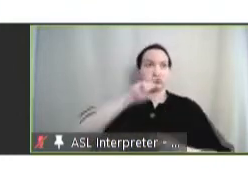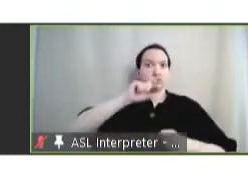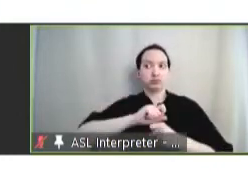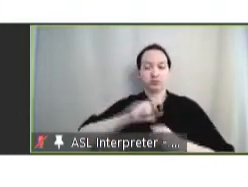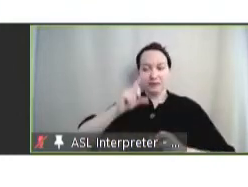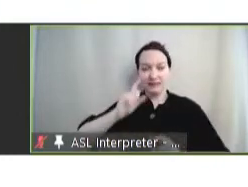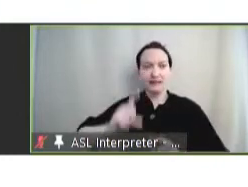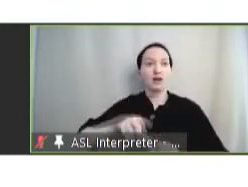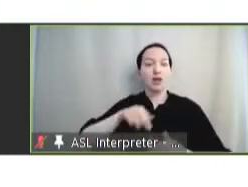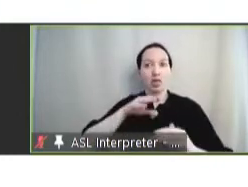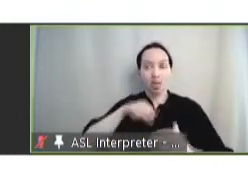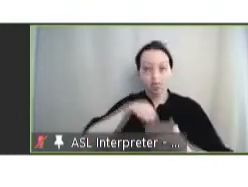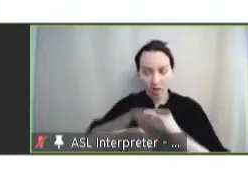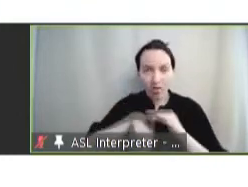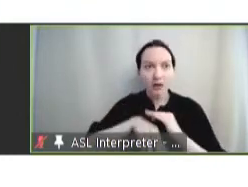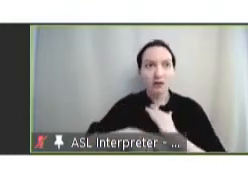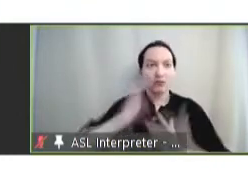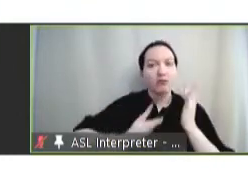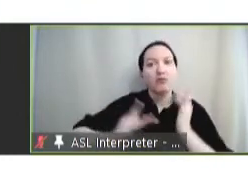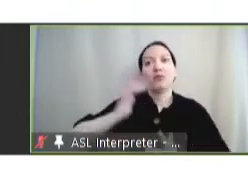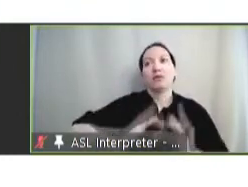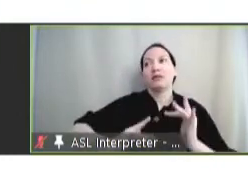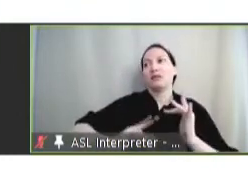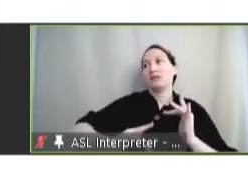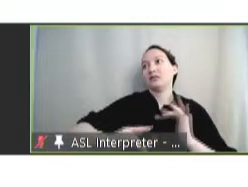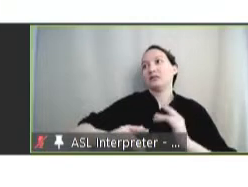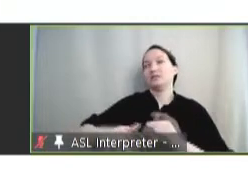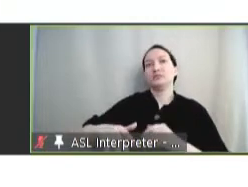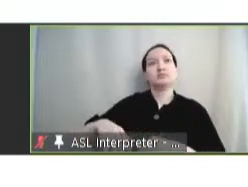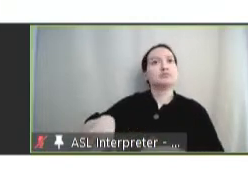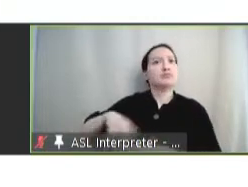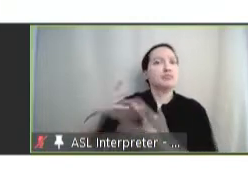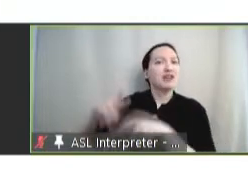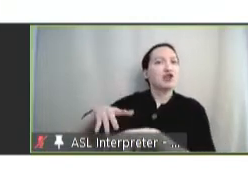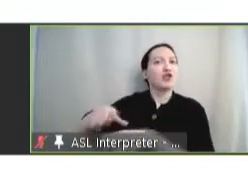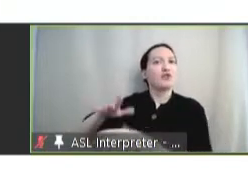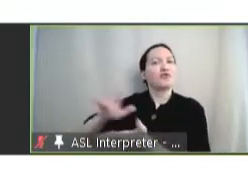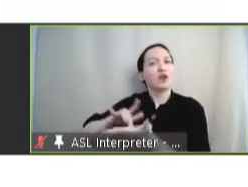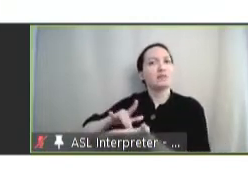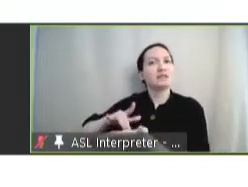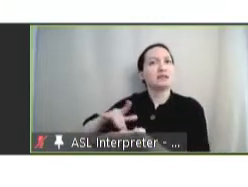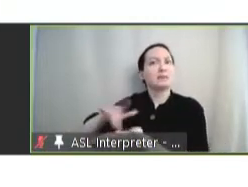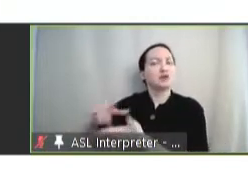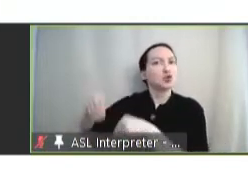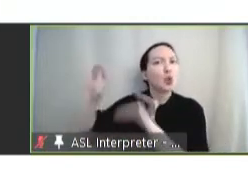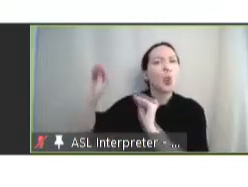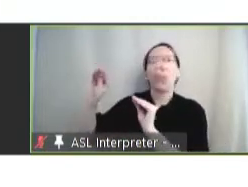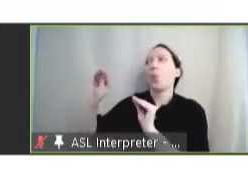access to mainstream pharmacies drug stores, on top of insufficient access to affordable